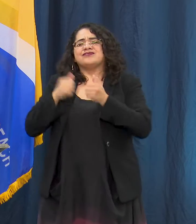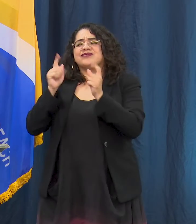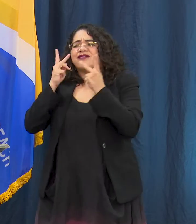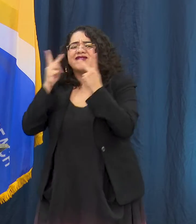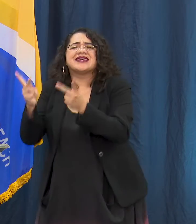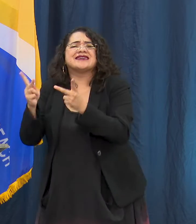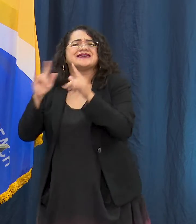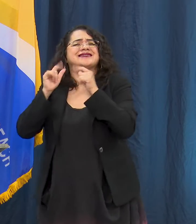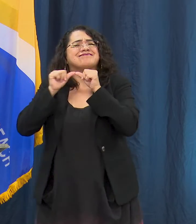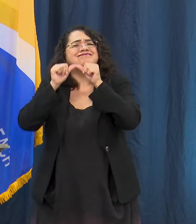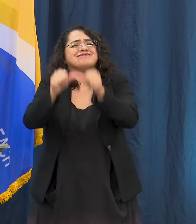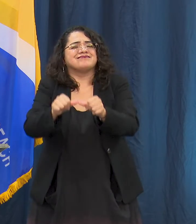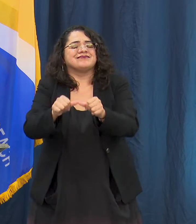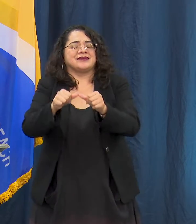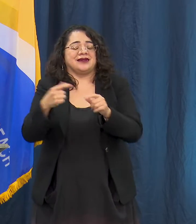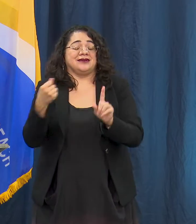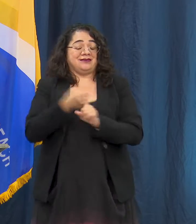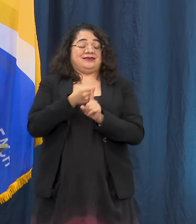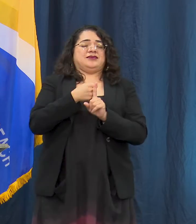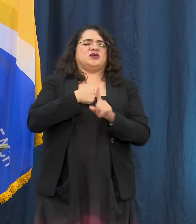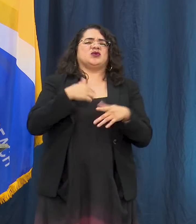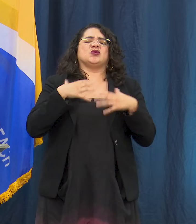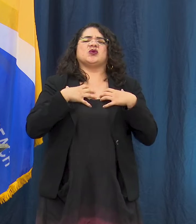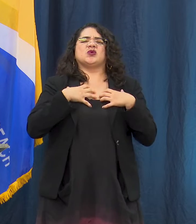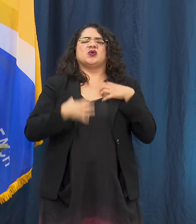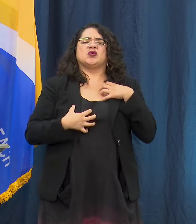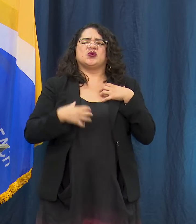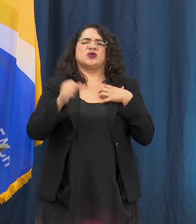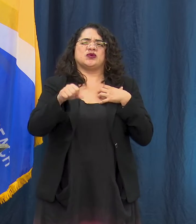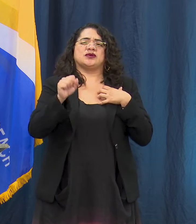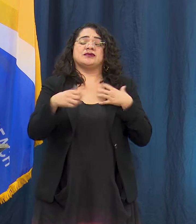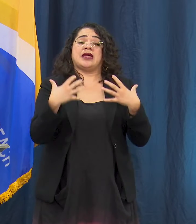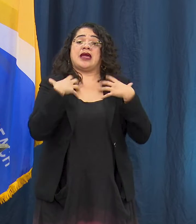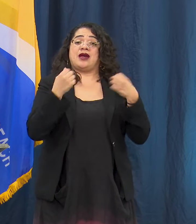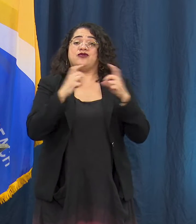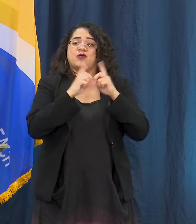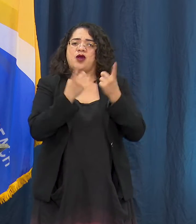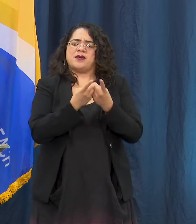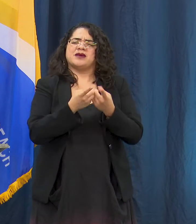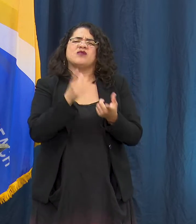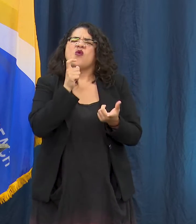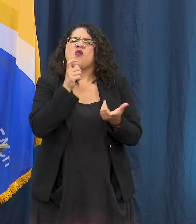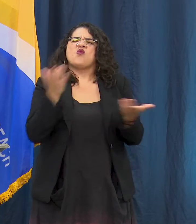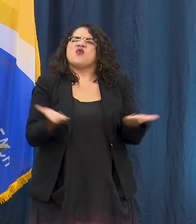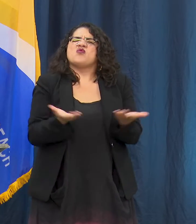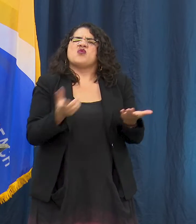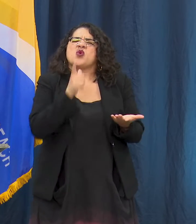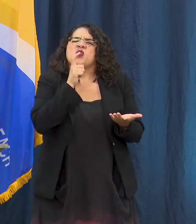to talk a little bit about the Health Department and take a moment to reflect on we are. When we talk about health, we use